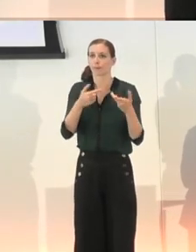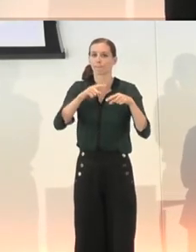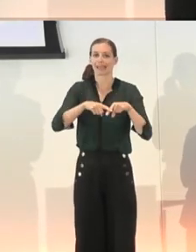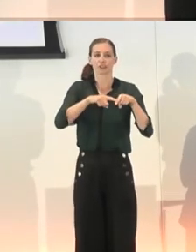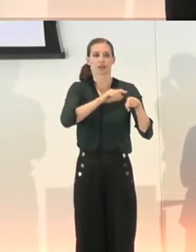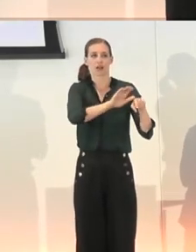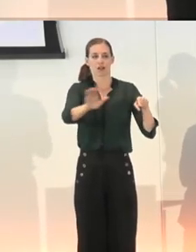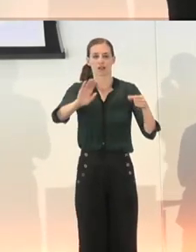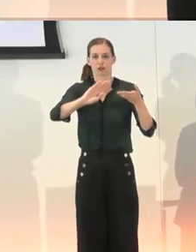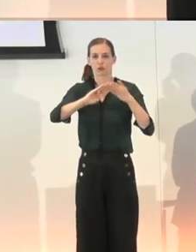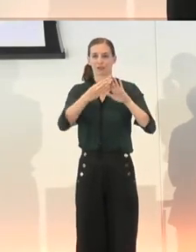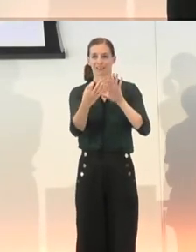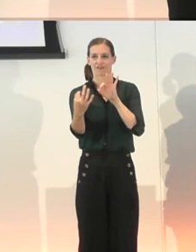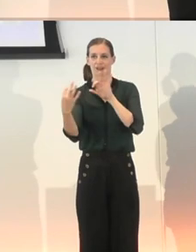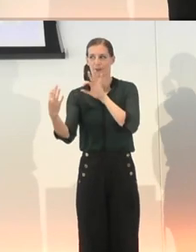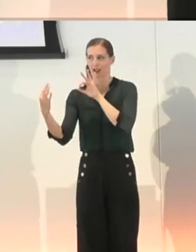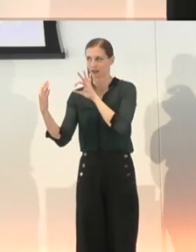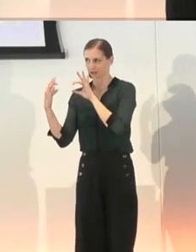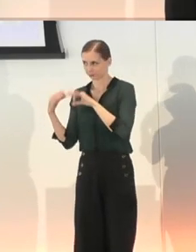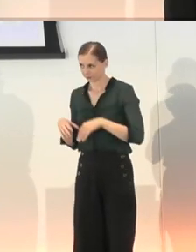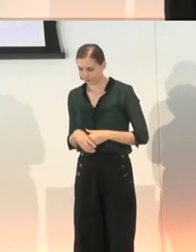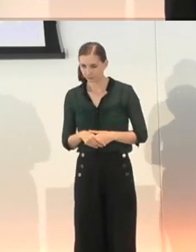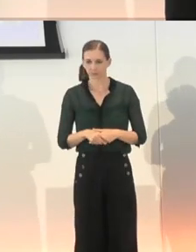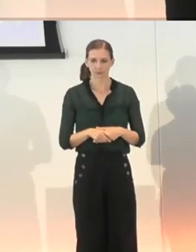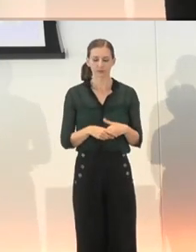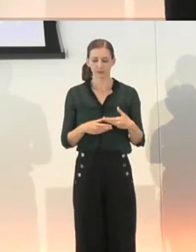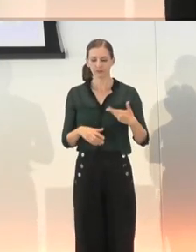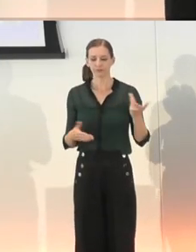researched into them a few years ago and said if we were to build this, what would you want on it?